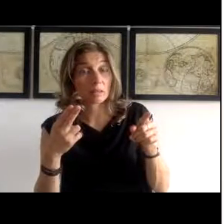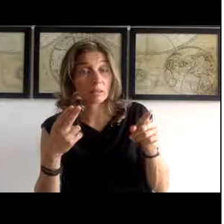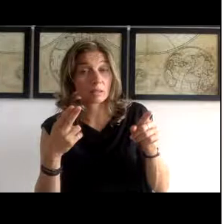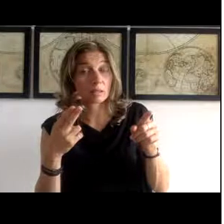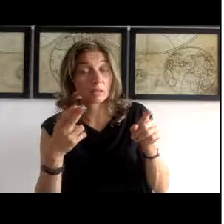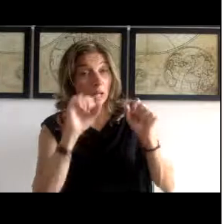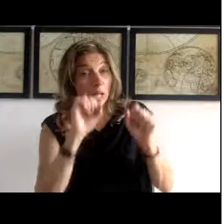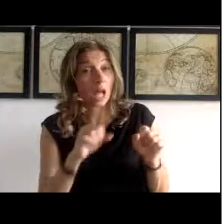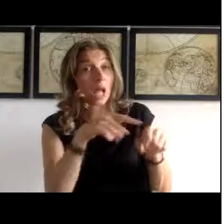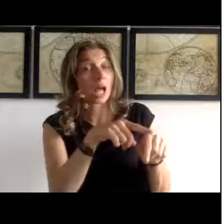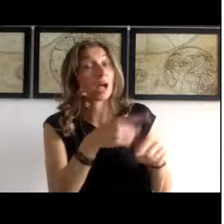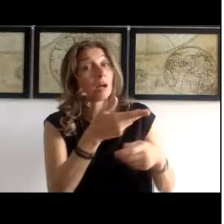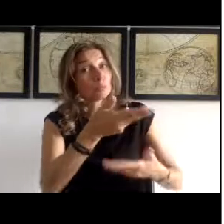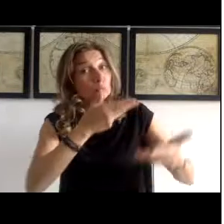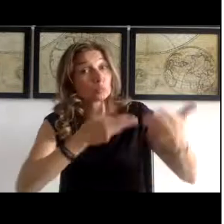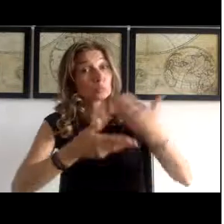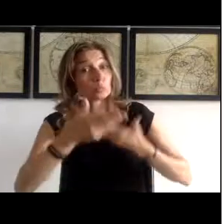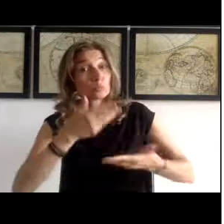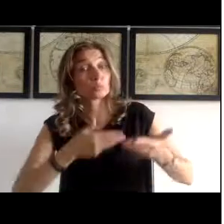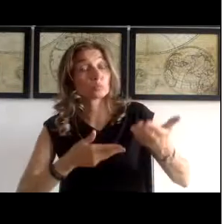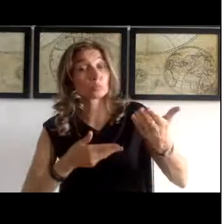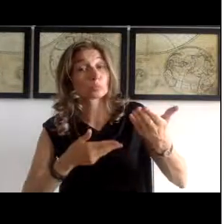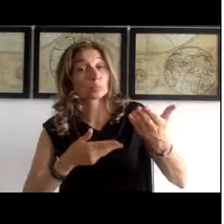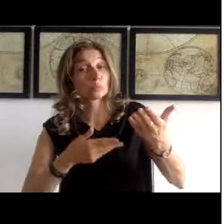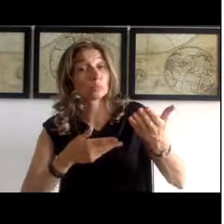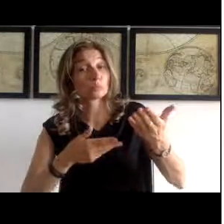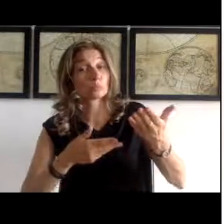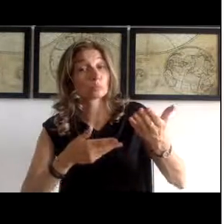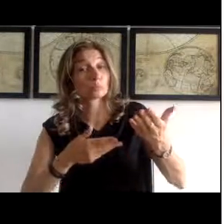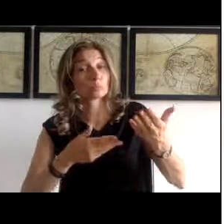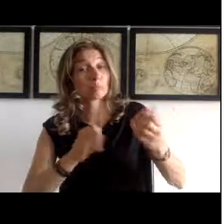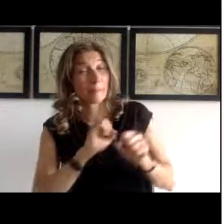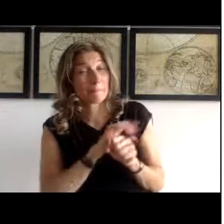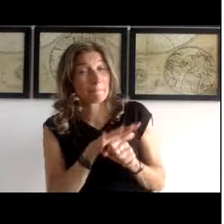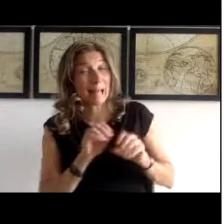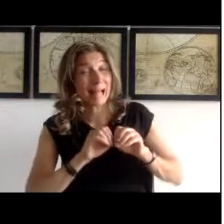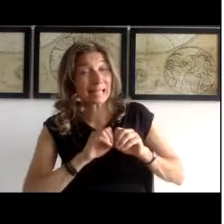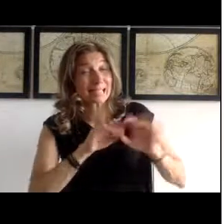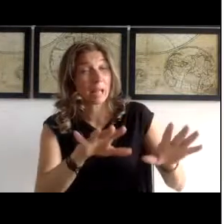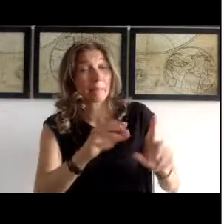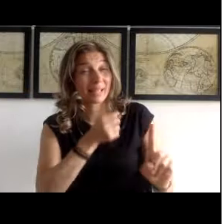I'm finishing my studies on Business and Administration in Seville.